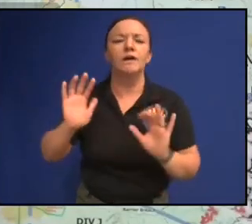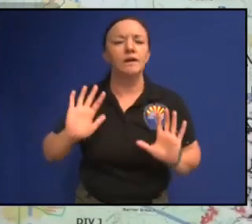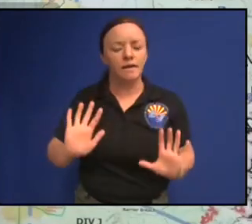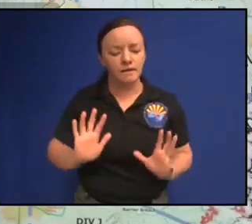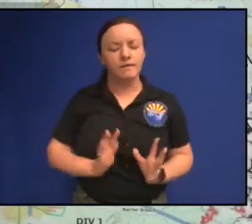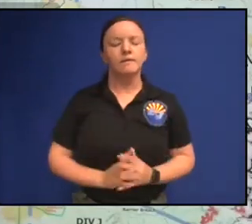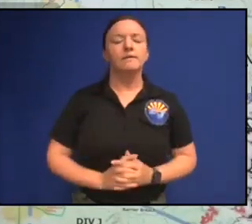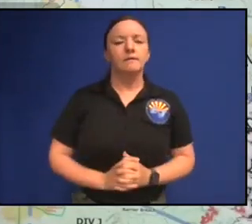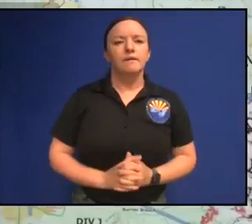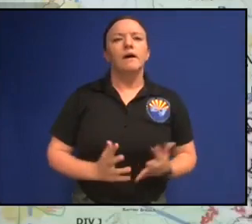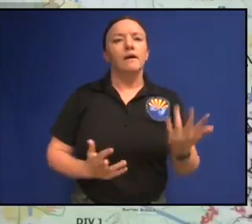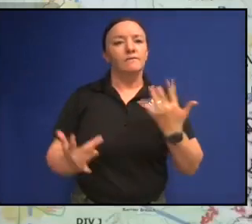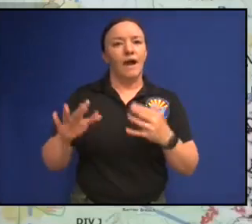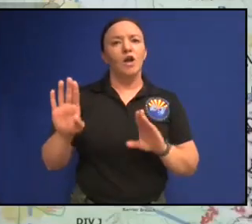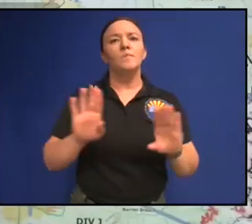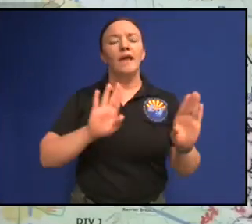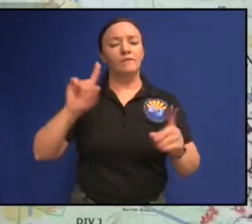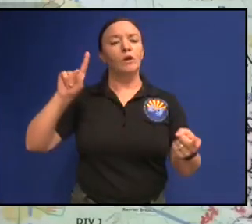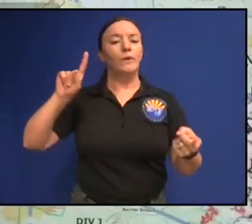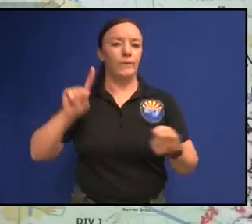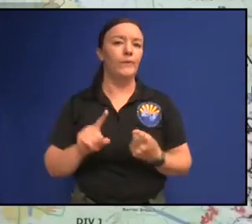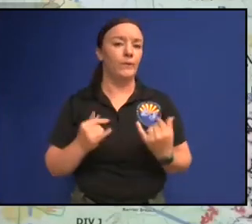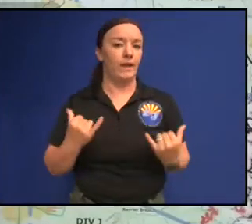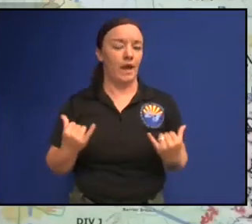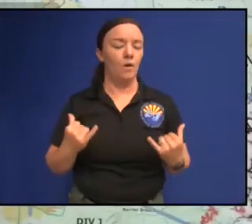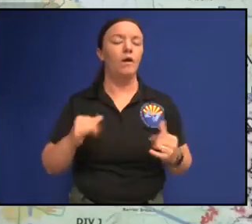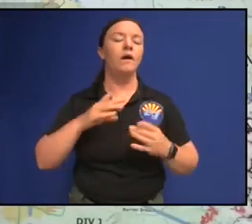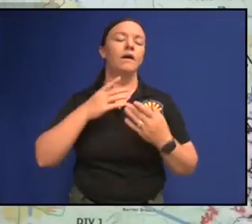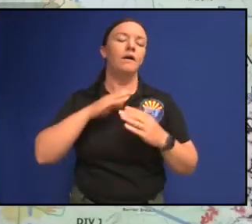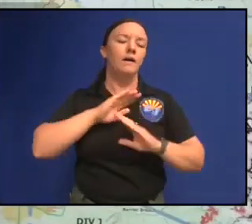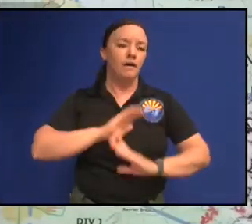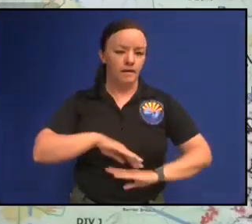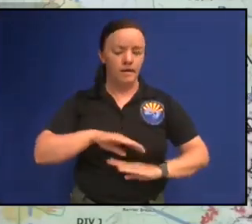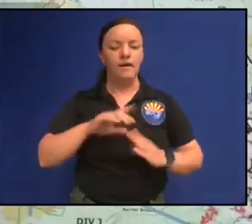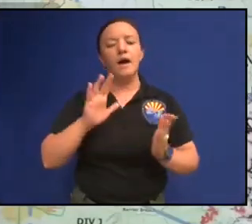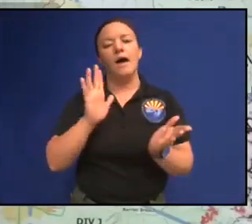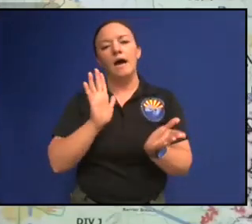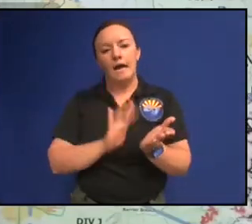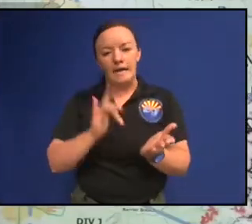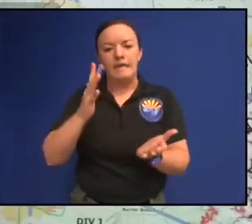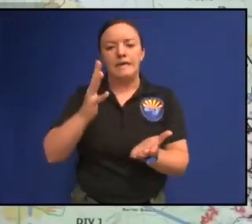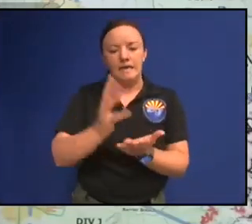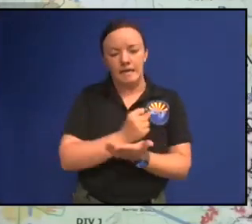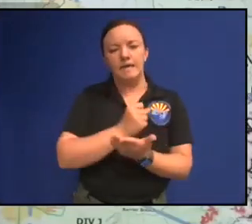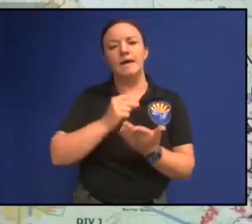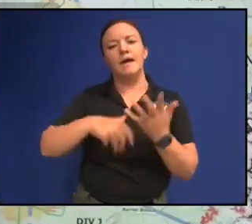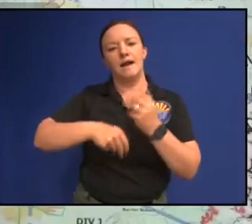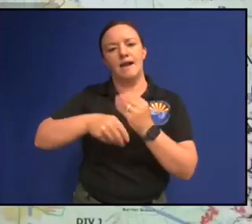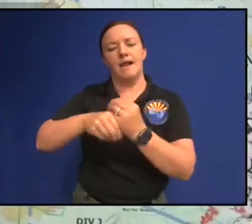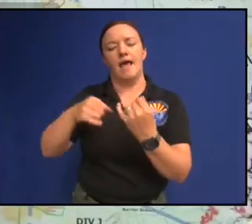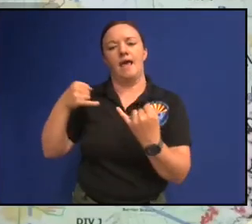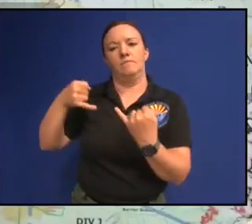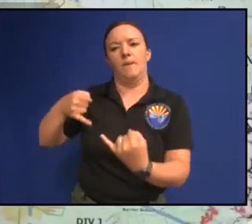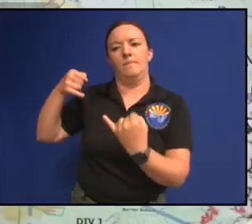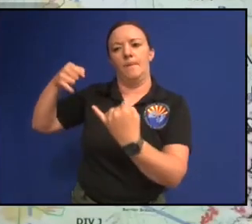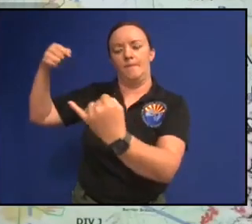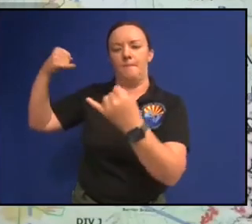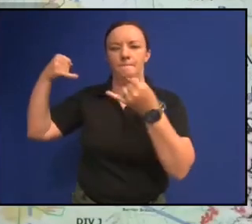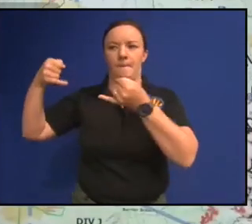SO WE WERE ABLE TO TAKE ADVANTAGE OF THAT TO PUT IN SOME OF THESE CONTINGENCY LINES UP HERE. SO AS CONFIDENT AS I AM IN THE WORK THAT'S HAPPENING